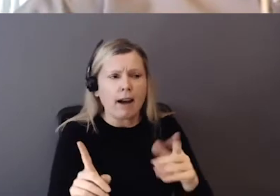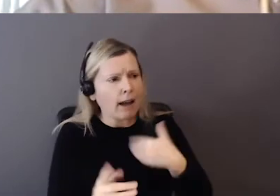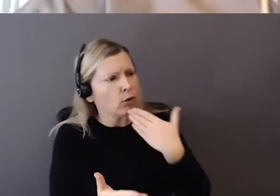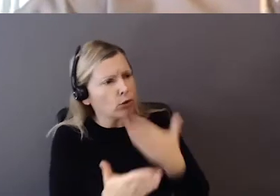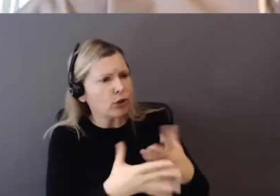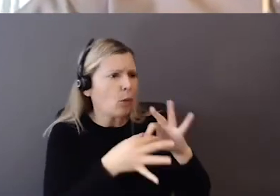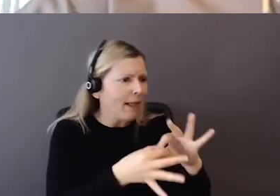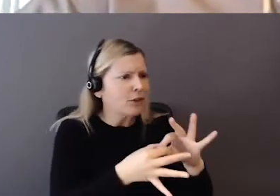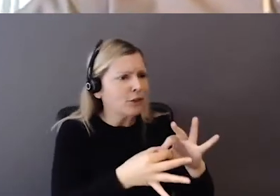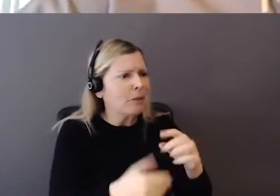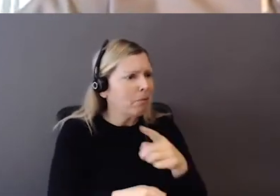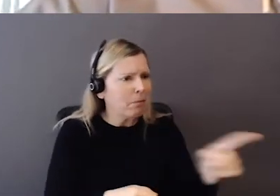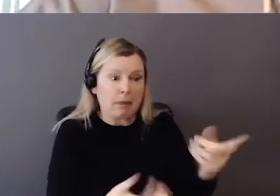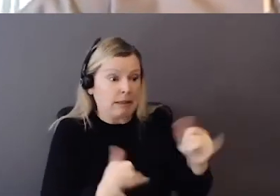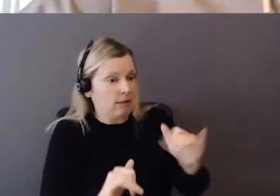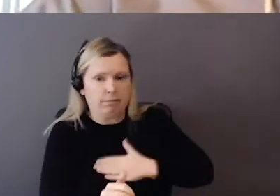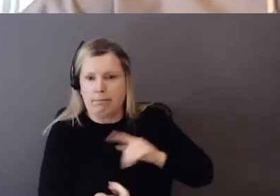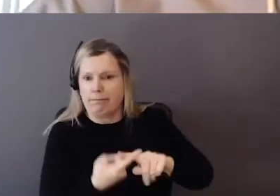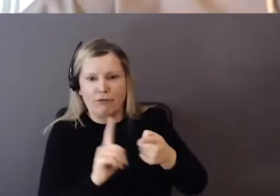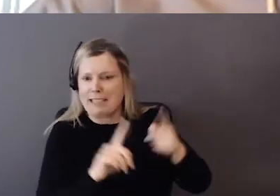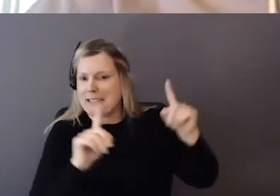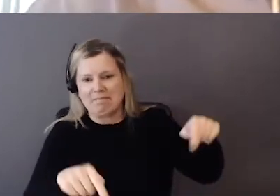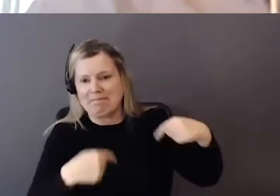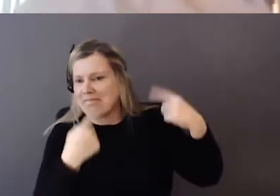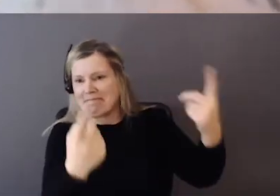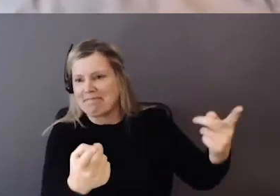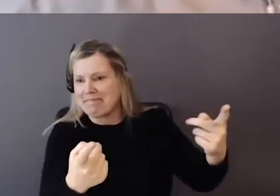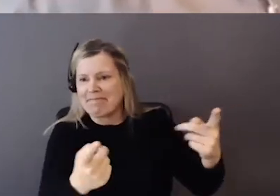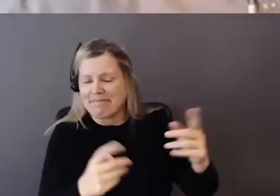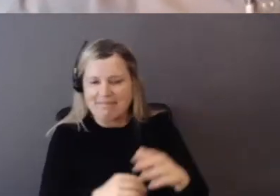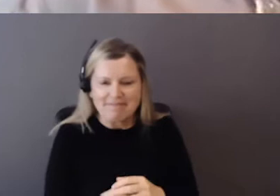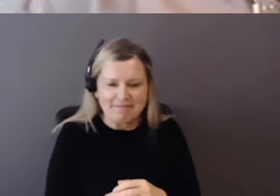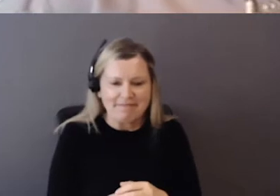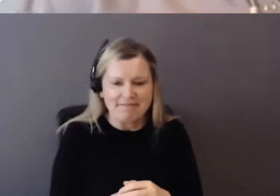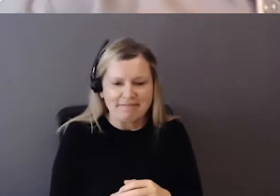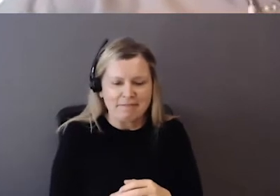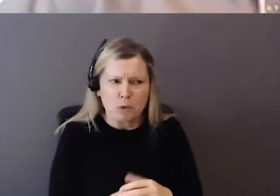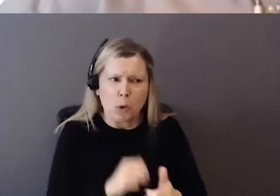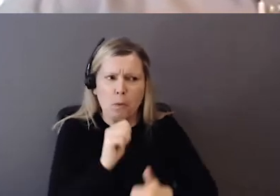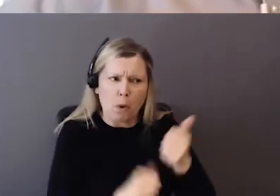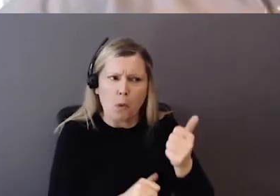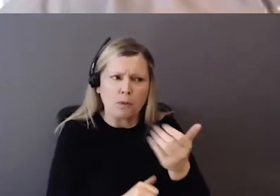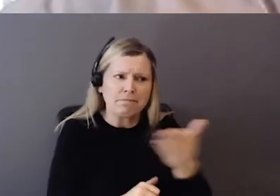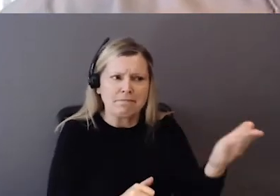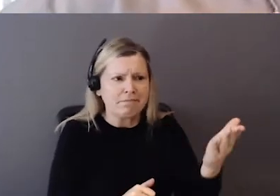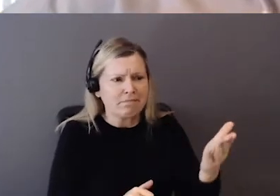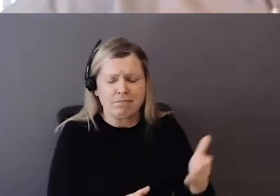lot of these people remain in my contacts and my friends today. So, the dynamic of the people that